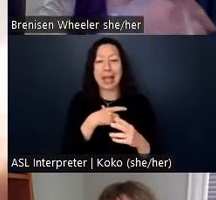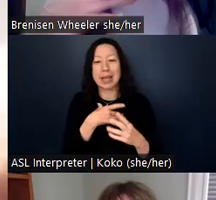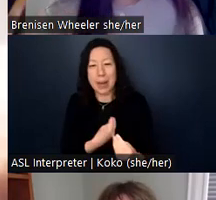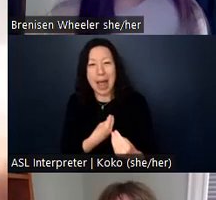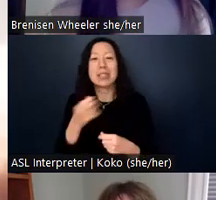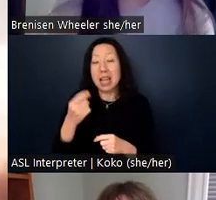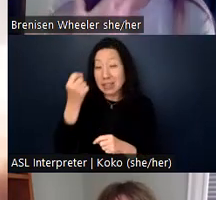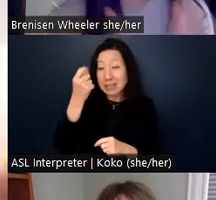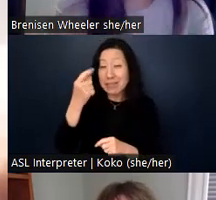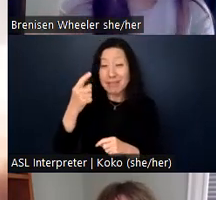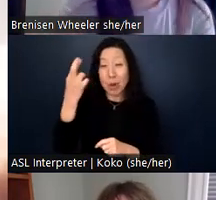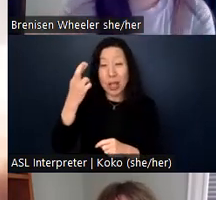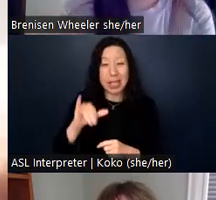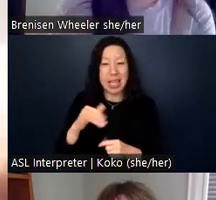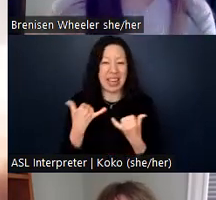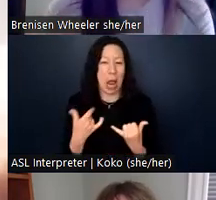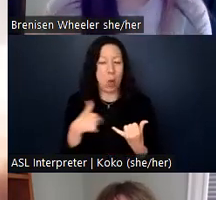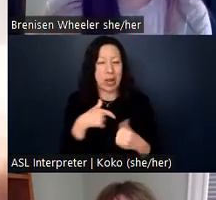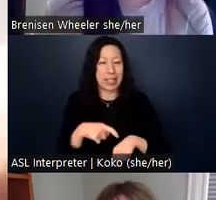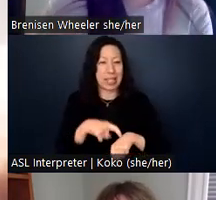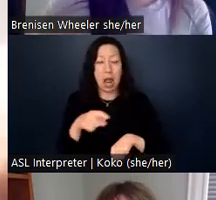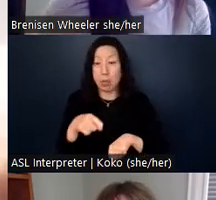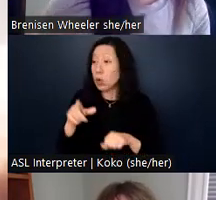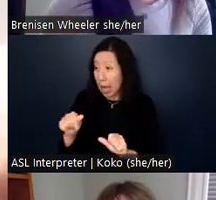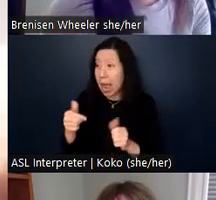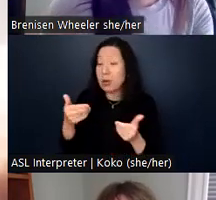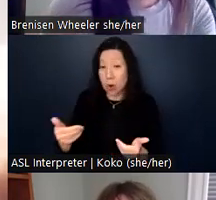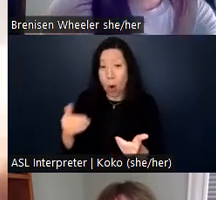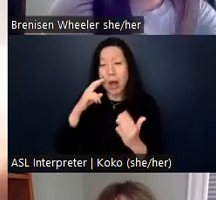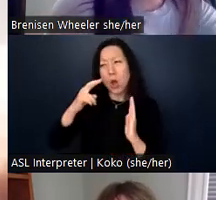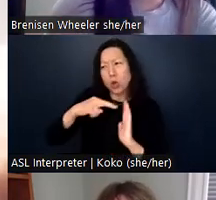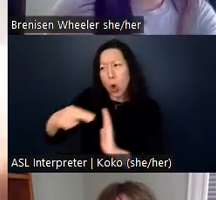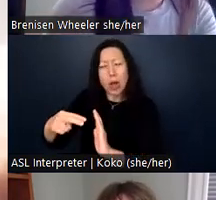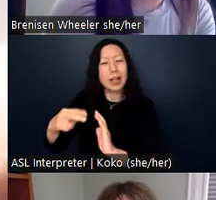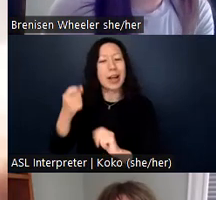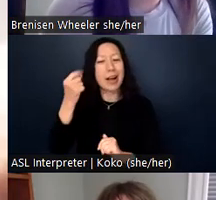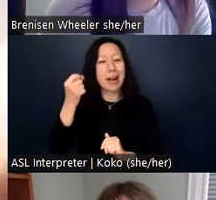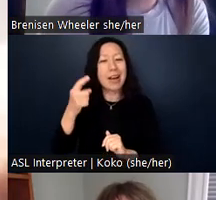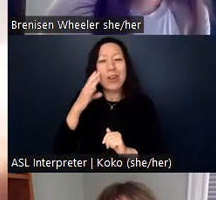welcome. to look through. 13:30:43 But this is kind of encouraging you to think about other ways. that you could show up for victim survivors where you live